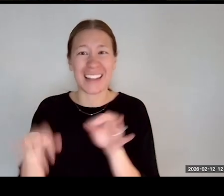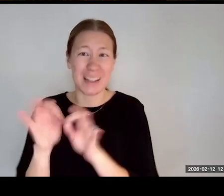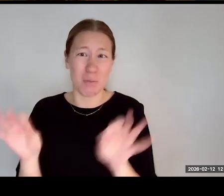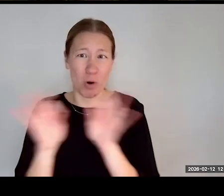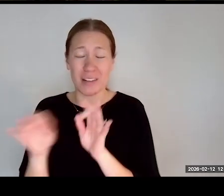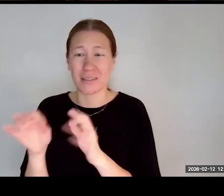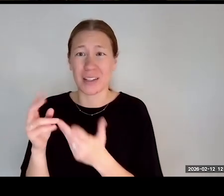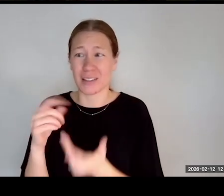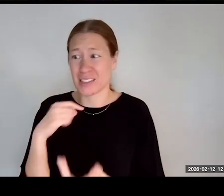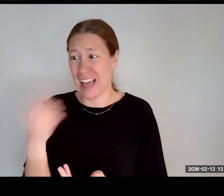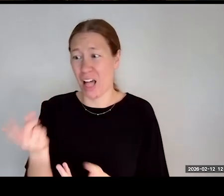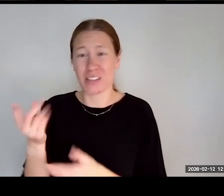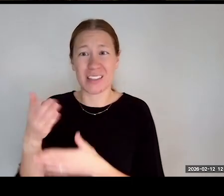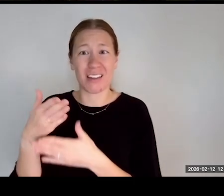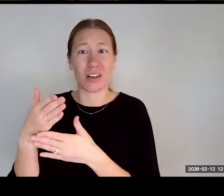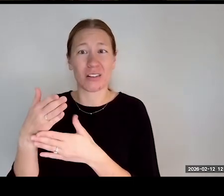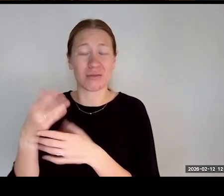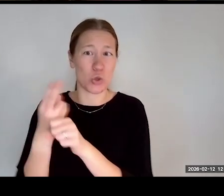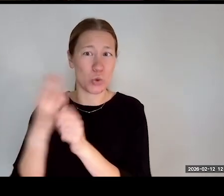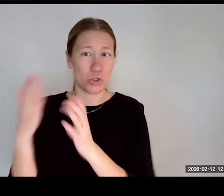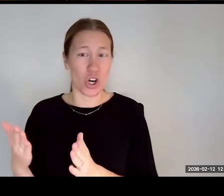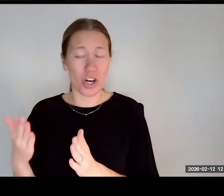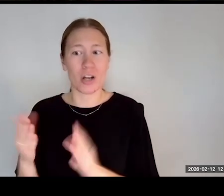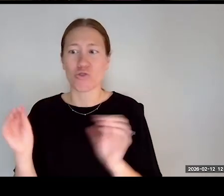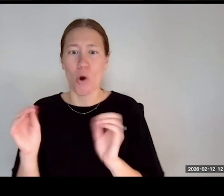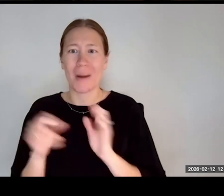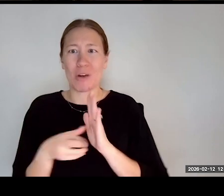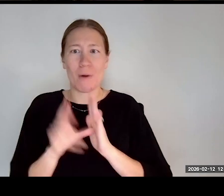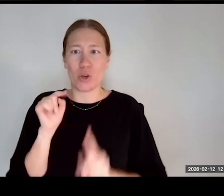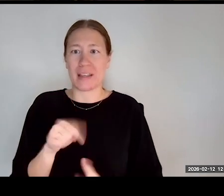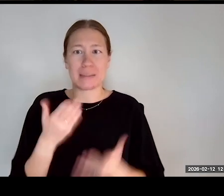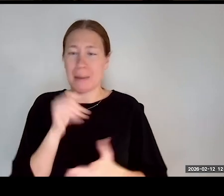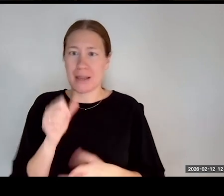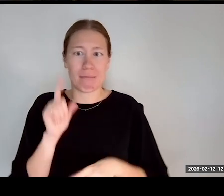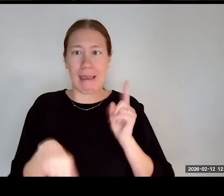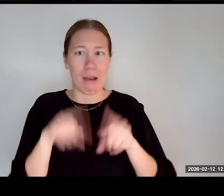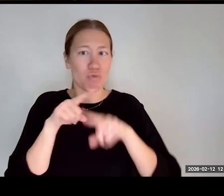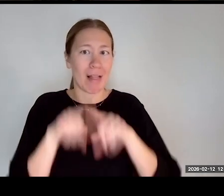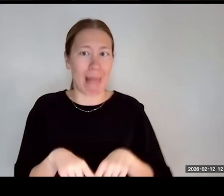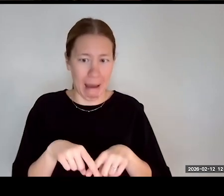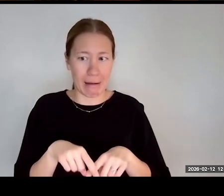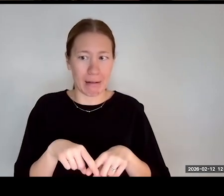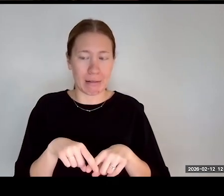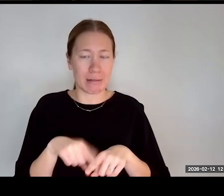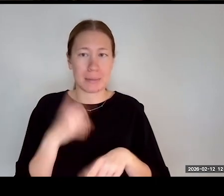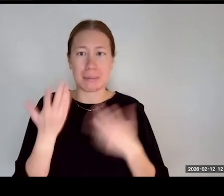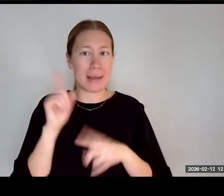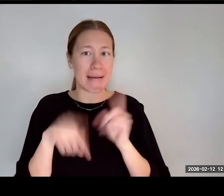to make sure that this was accurate. And this might not actually be a reliable source of information. So if you wanna use the AI alt text, either make some edits